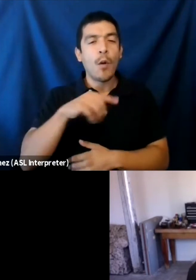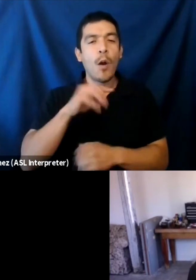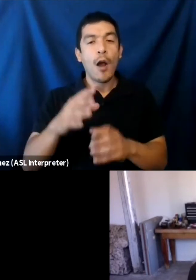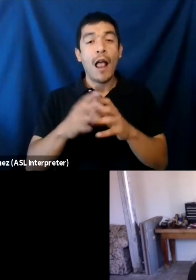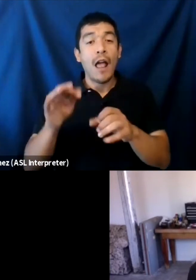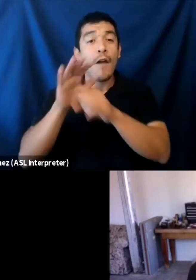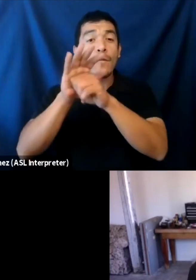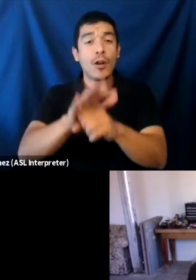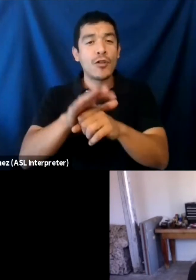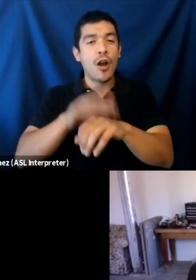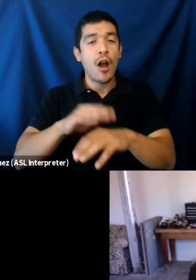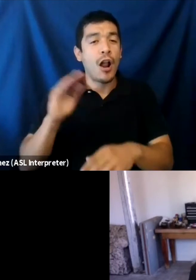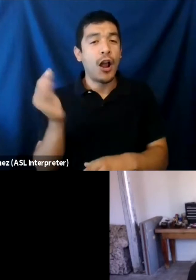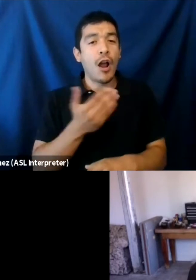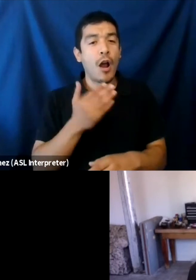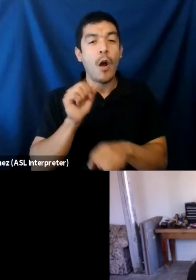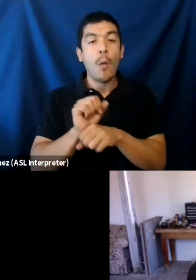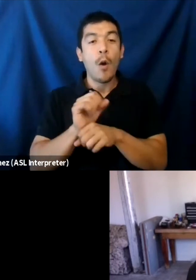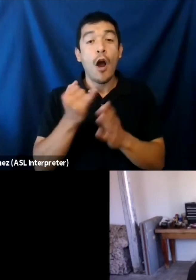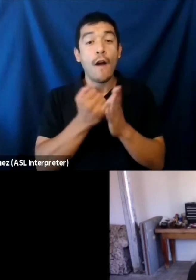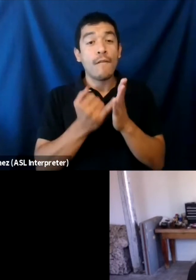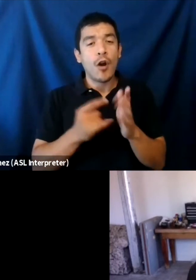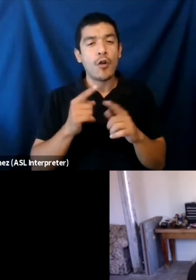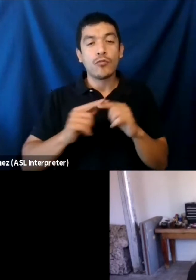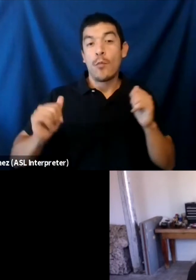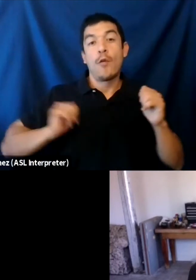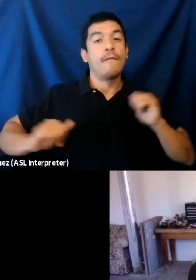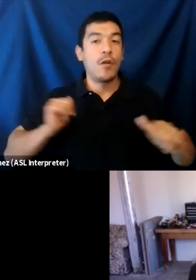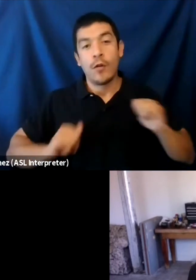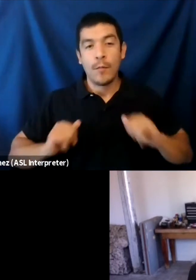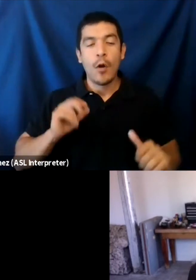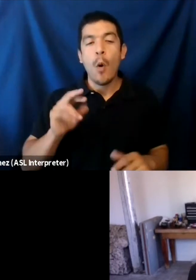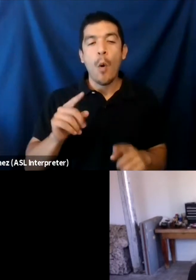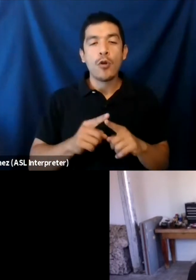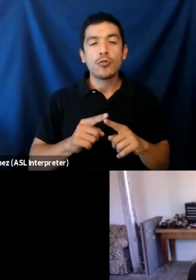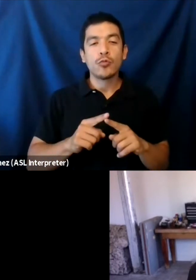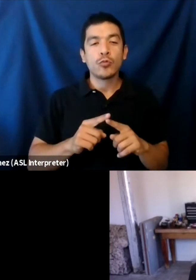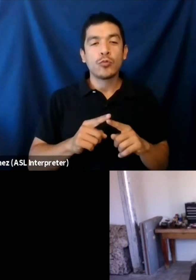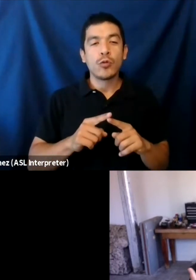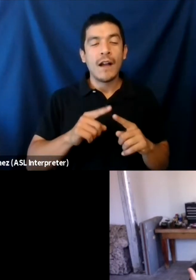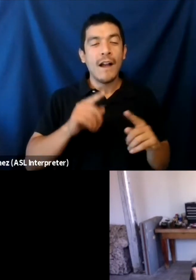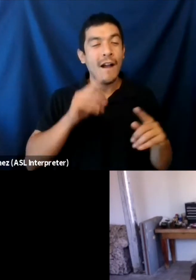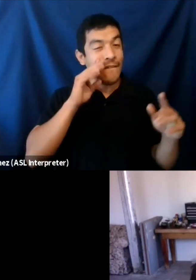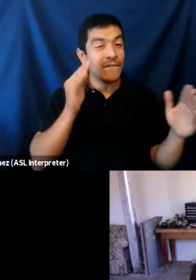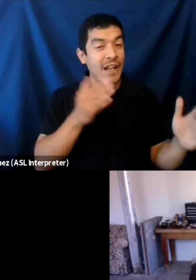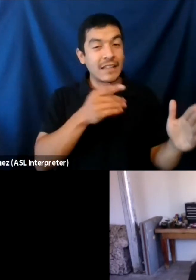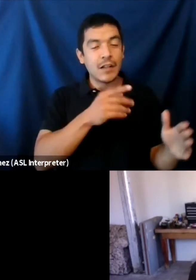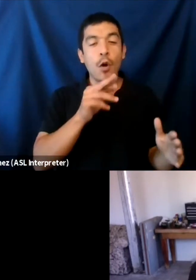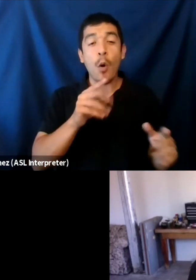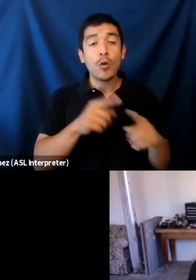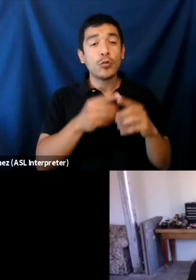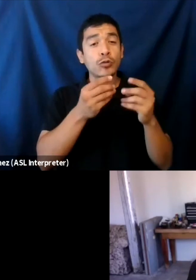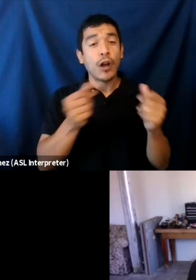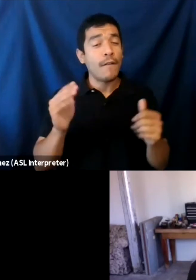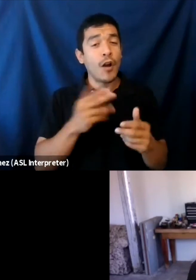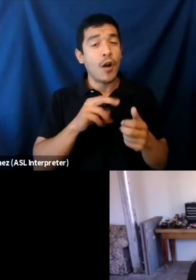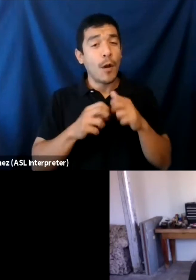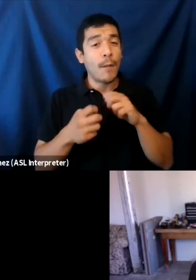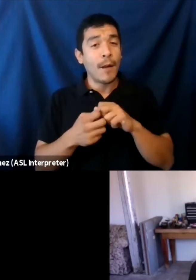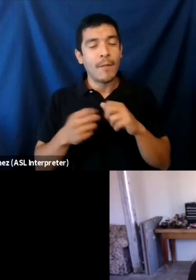on our works of art to perform or to address these, but also to sometimes solve those. And I think while I understand